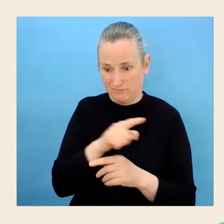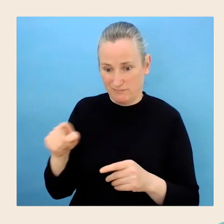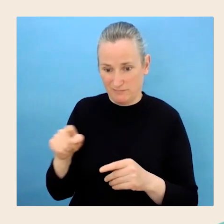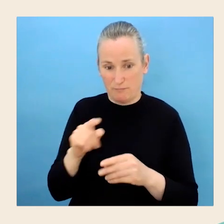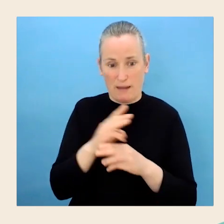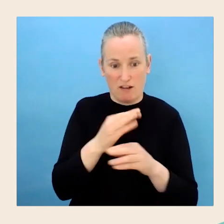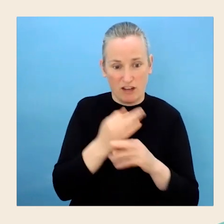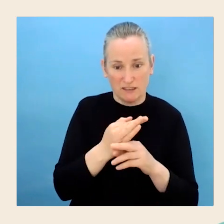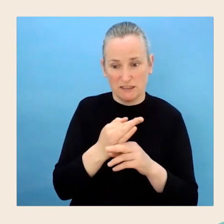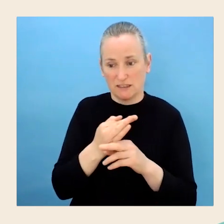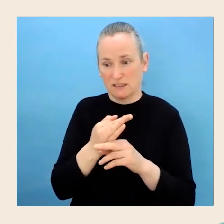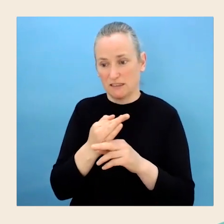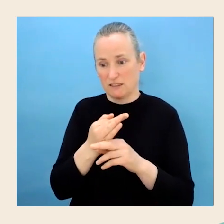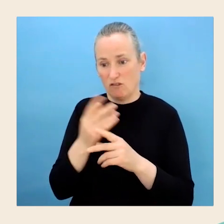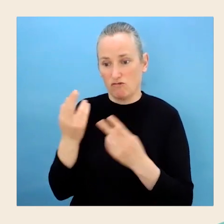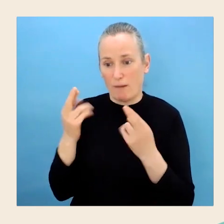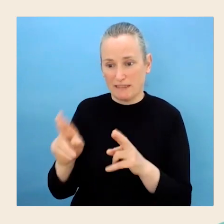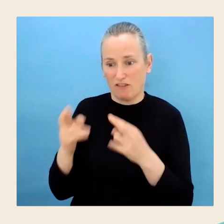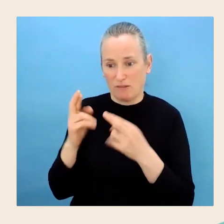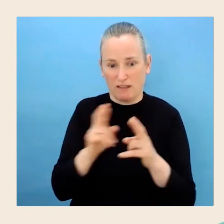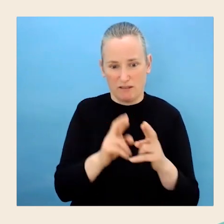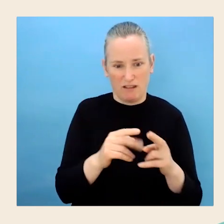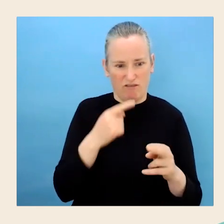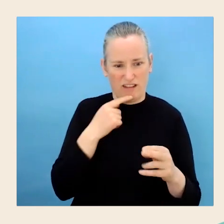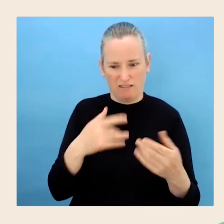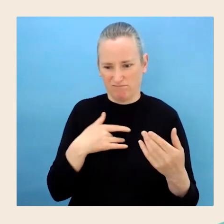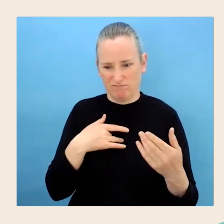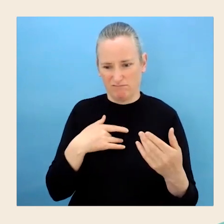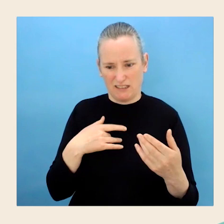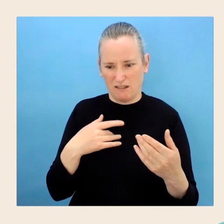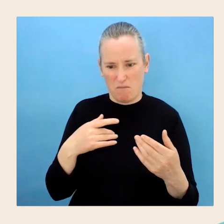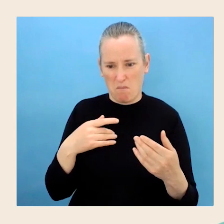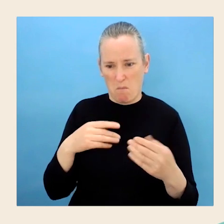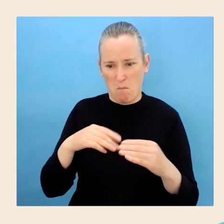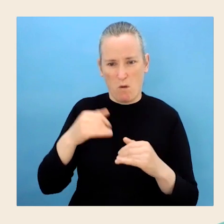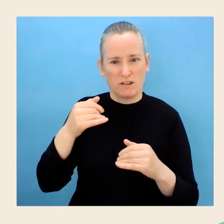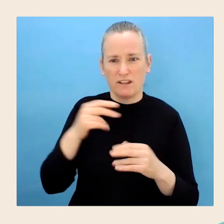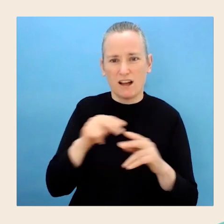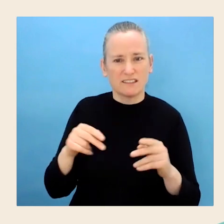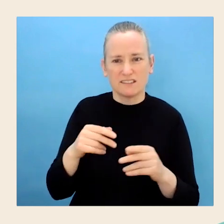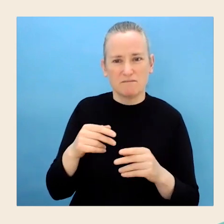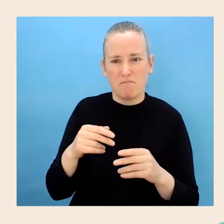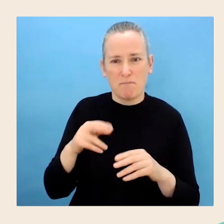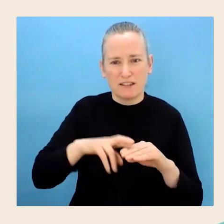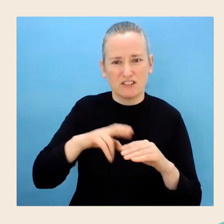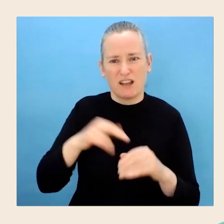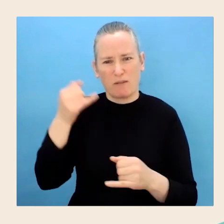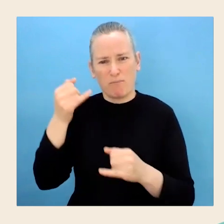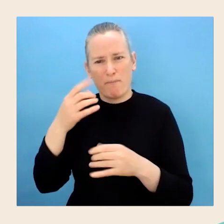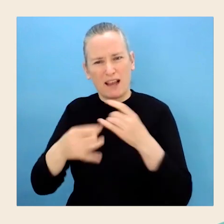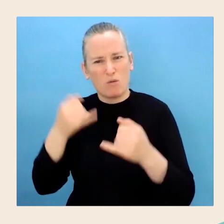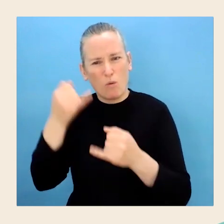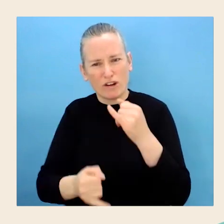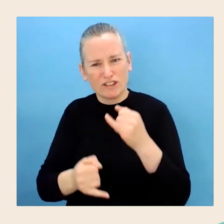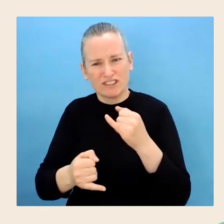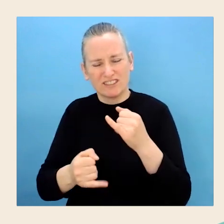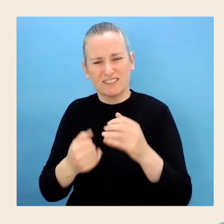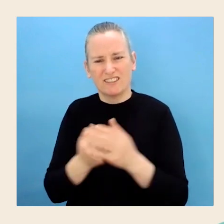So, how can media and culture do better, do you think? We could go to you first, Alice Wong,